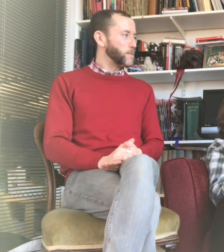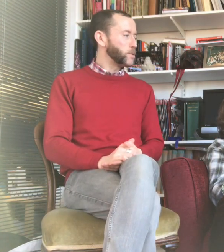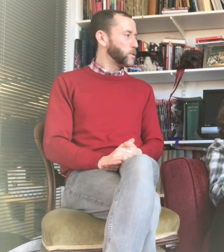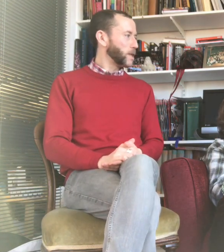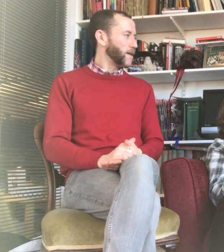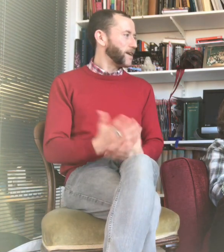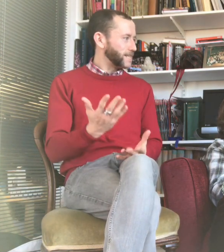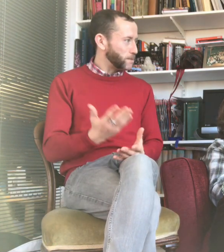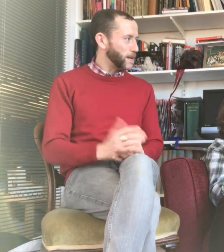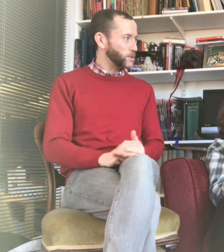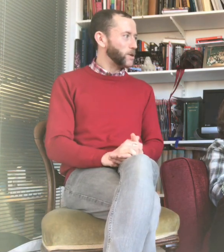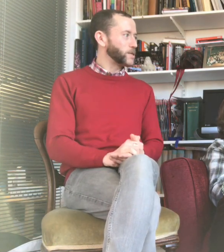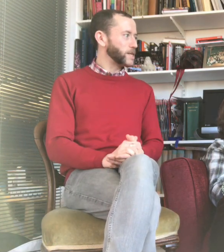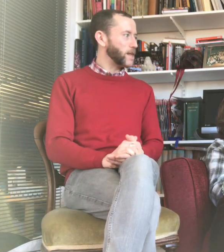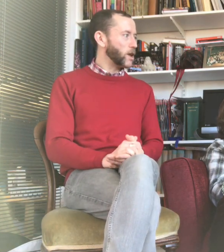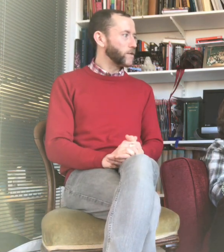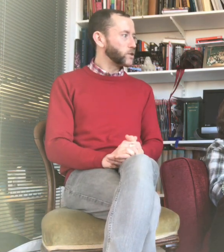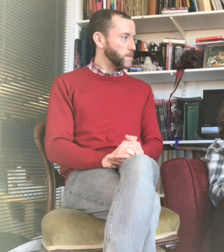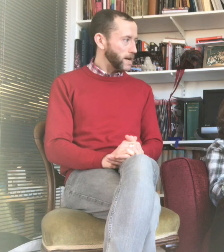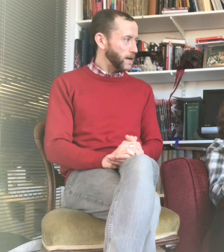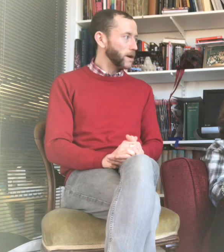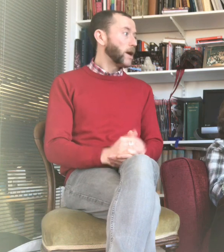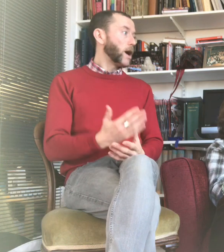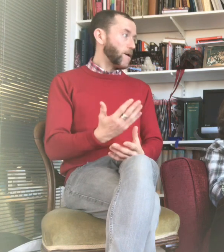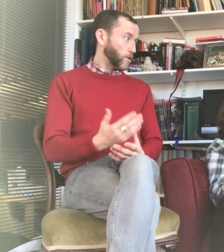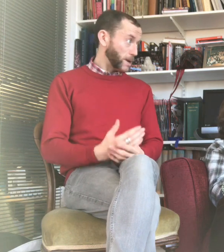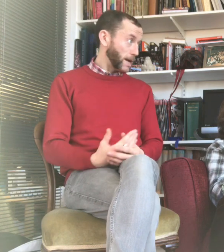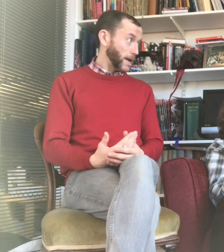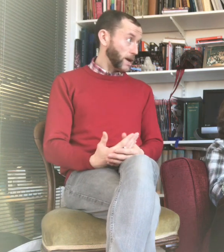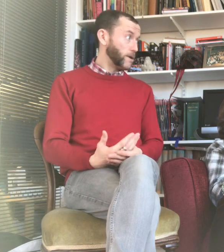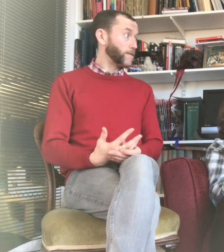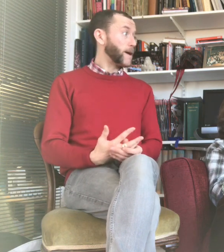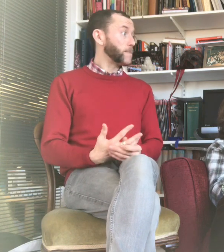people have had similar experiences in their life to me. I'm from a hearing family.